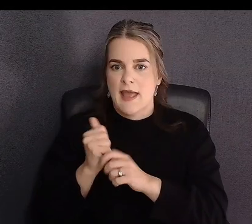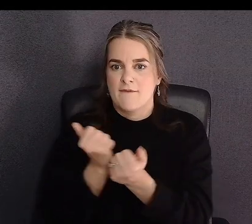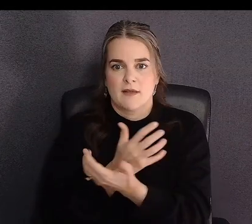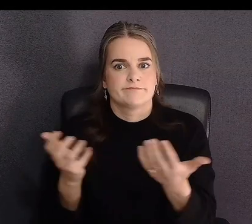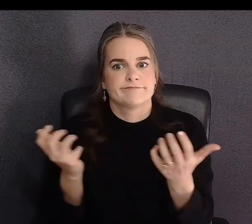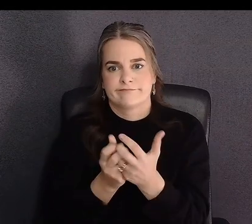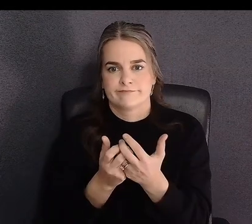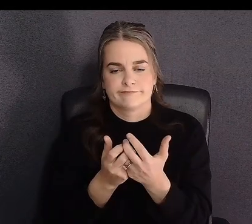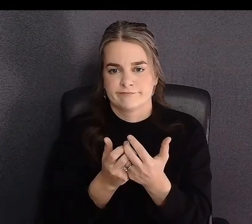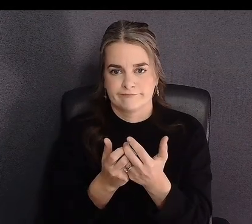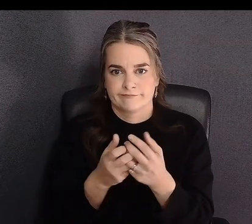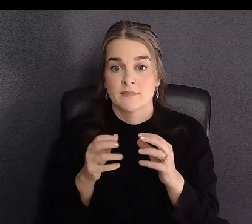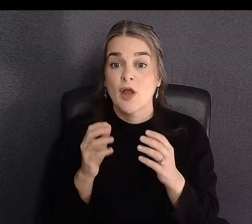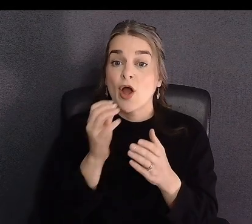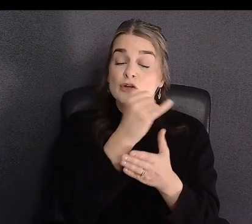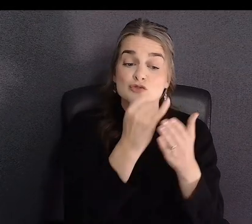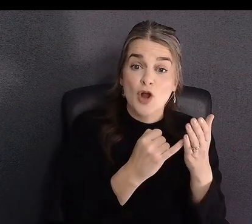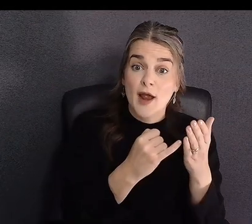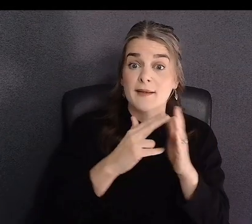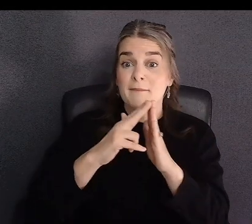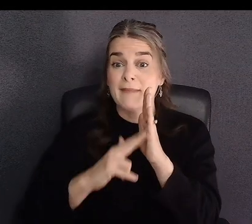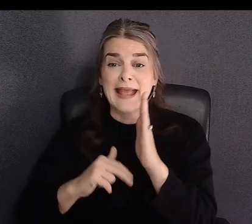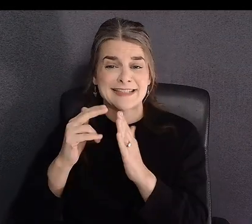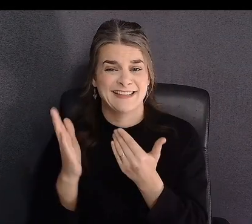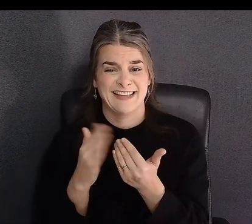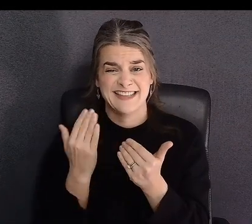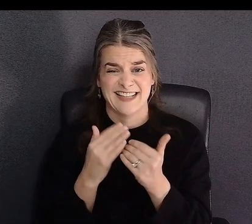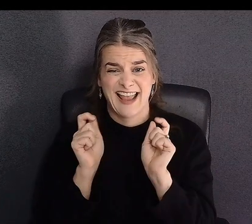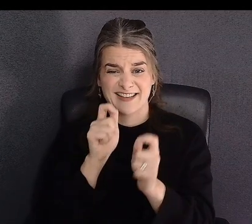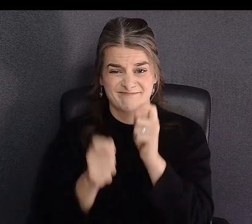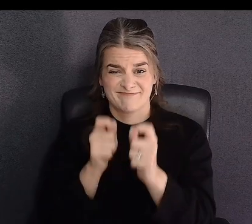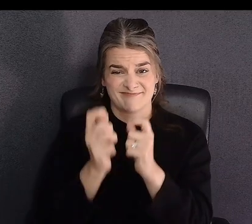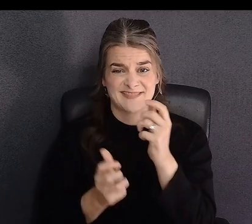So drawing, painting, both really easily adaptable.